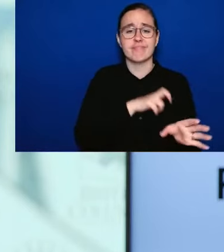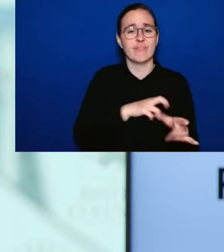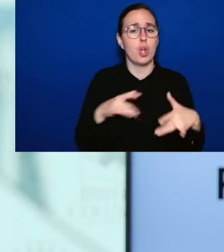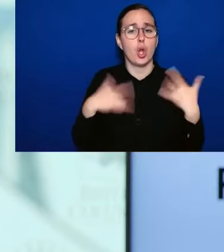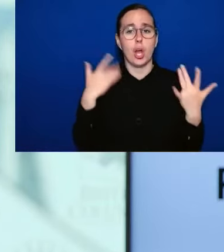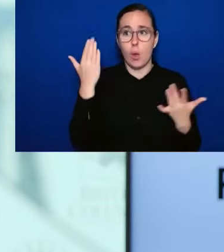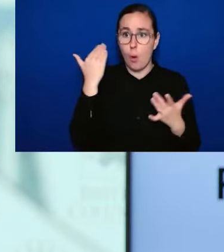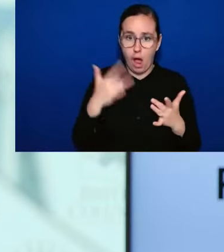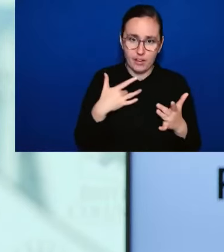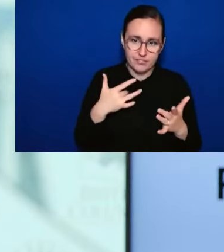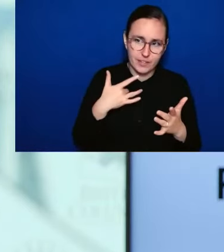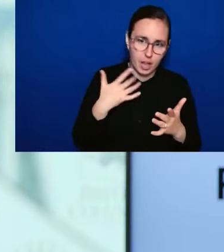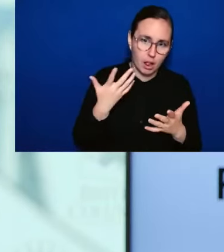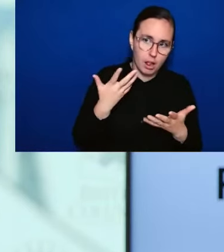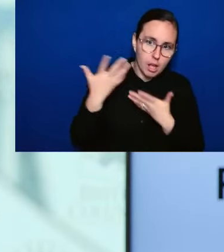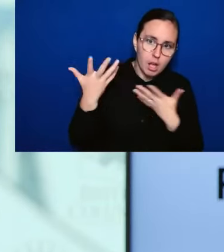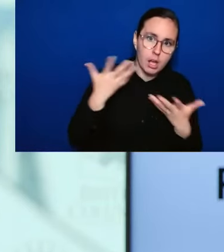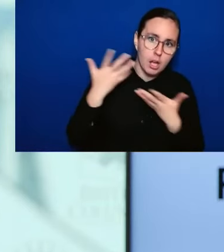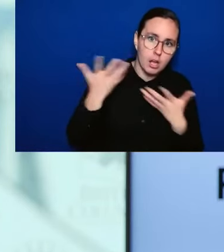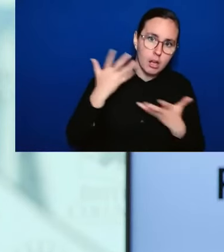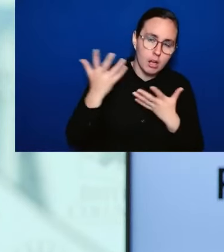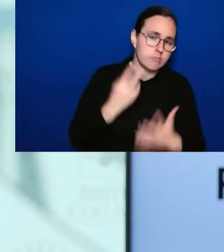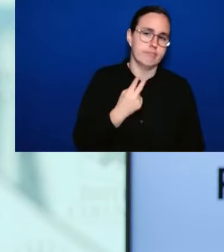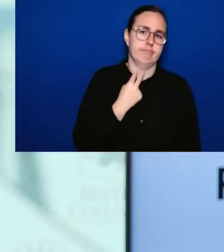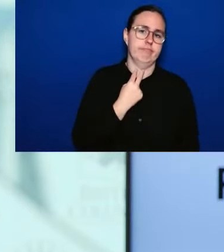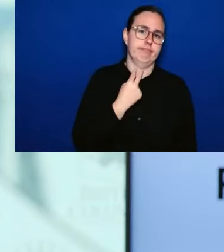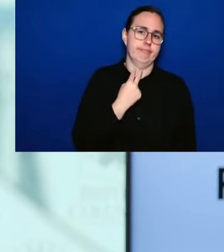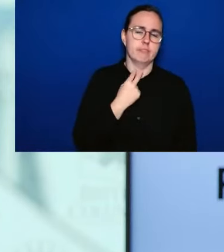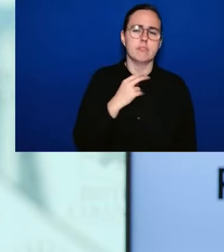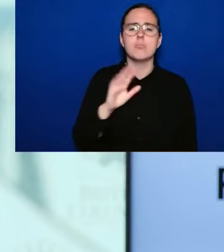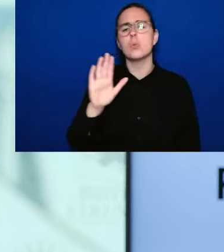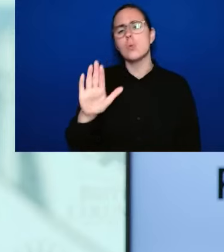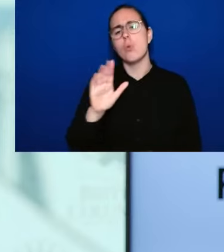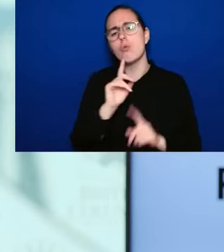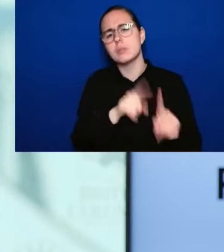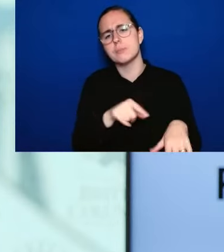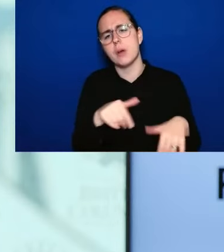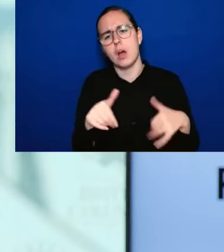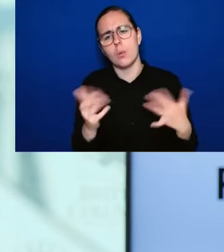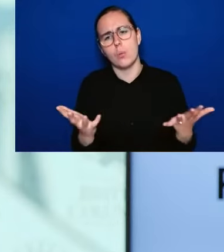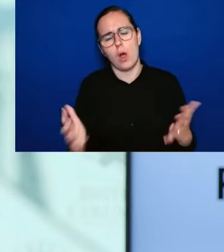this governance structure is not